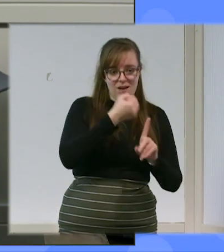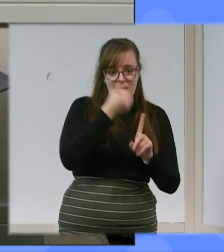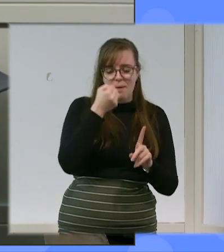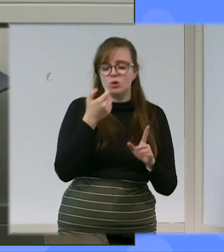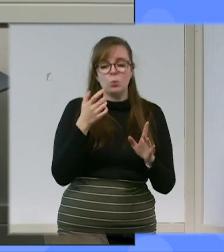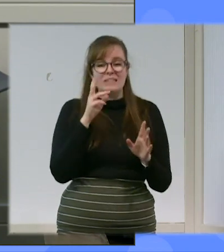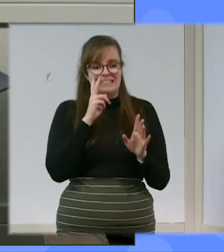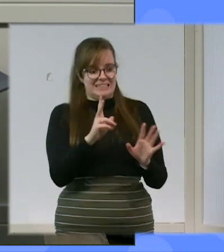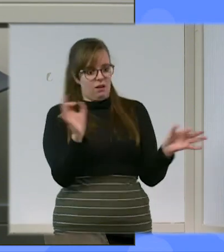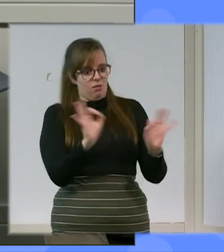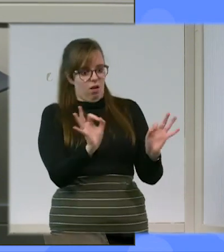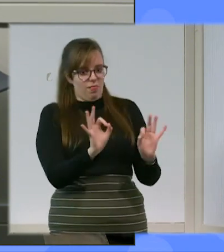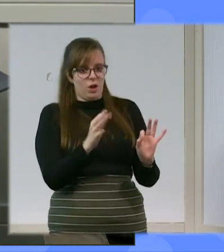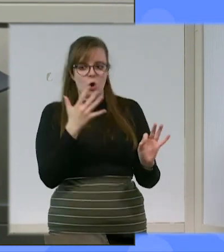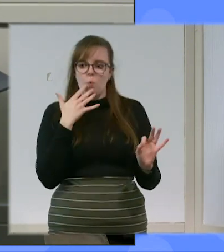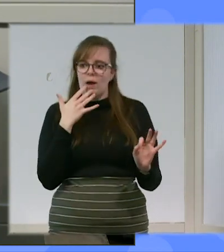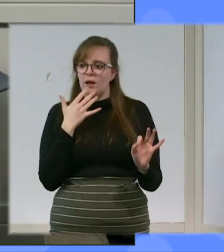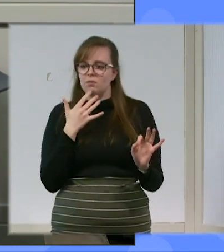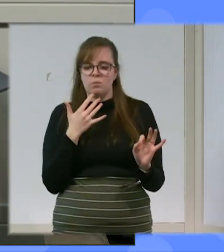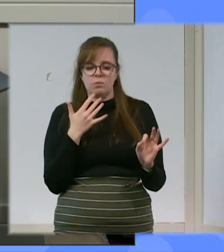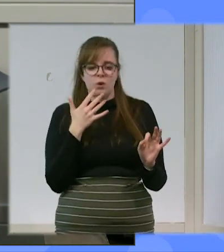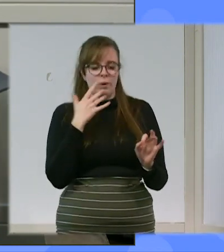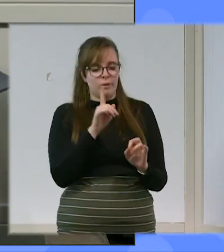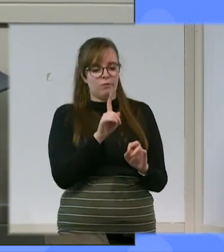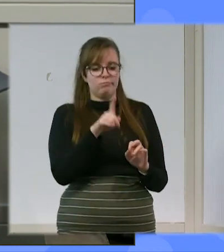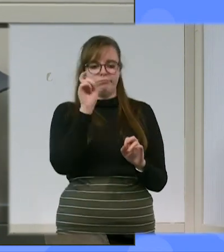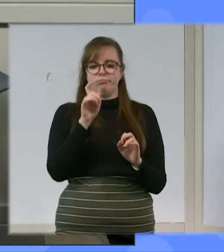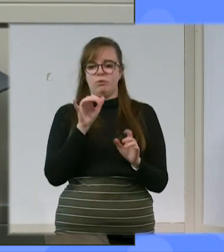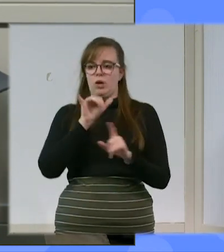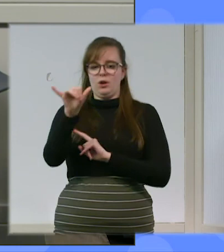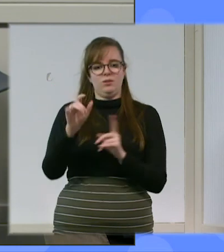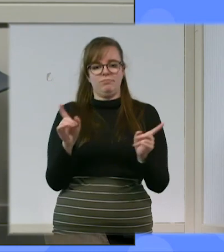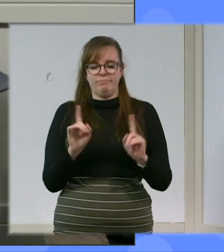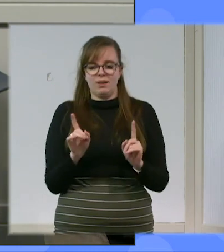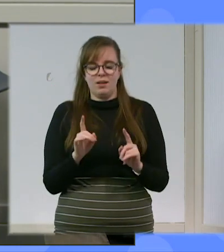that when we click on to whatever airline is left to take that take that